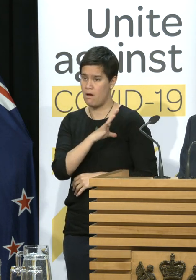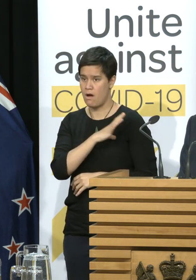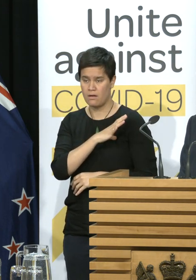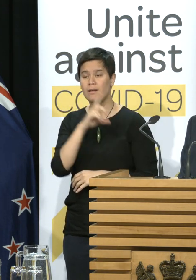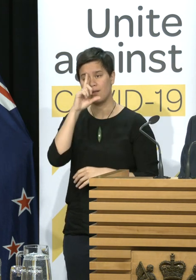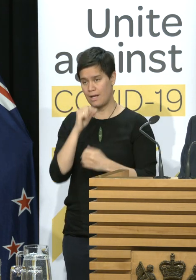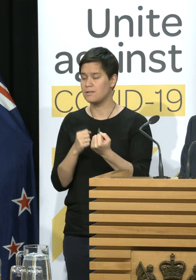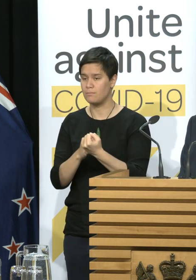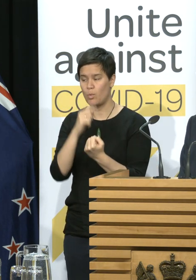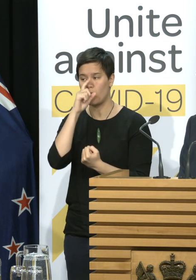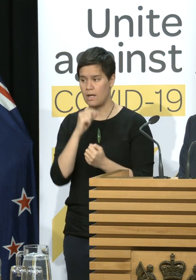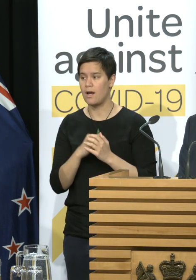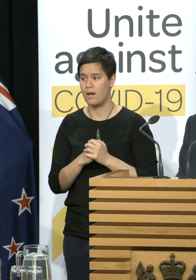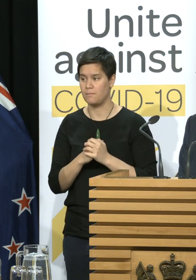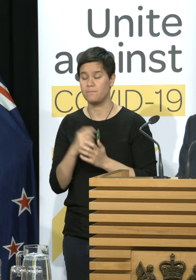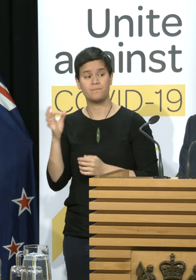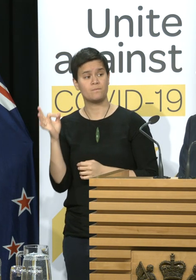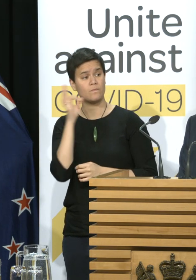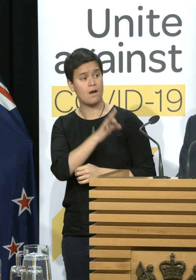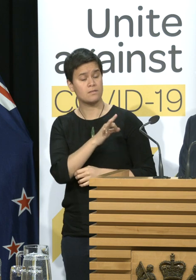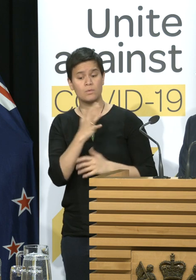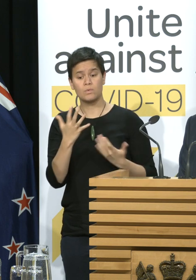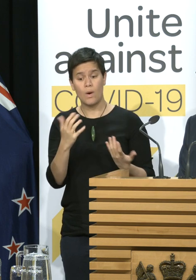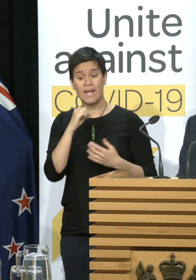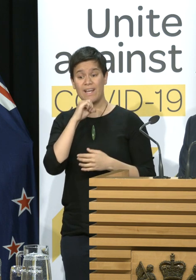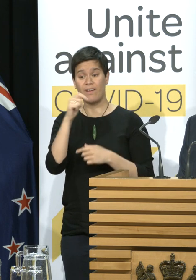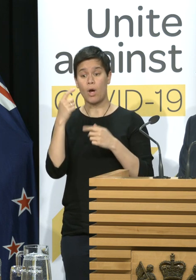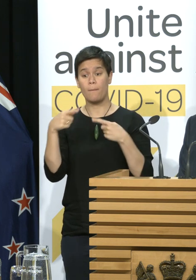festival, for example, people could realistically expect to stay there for a couple of extra days